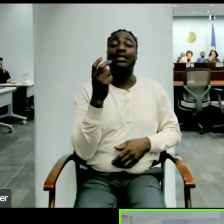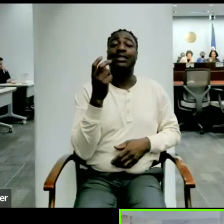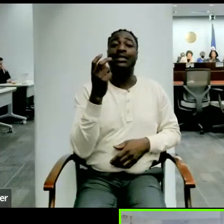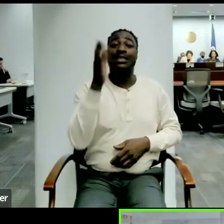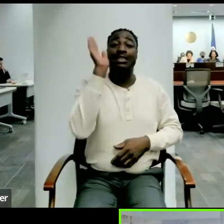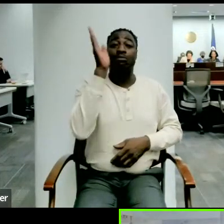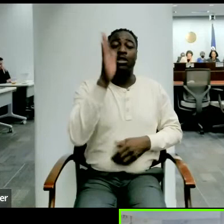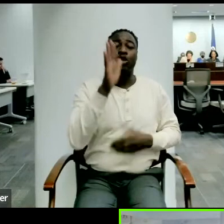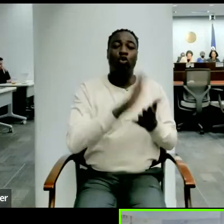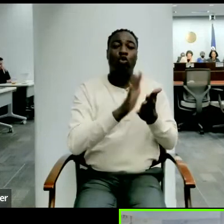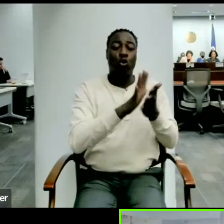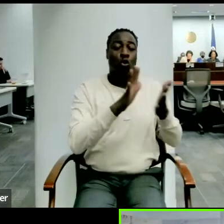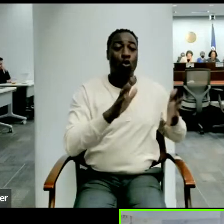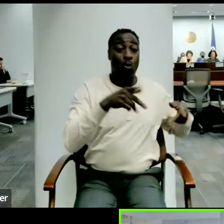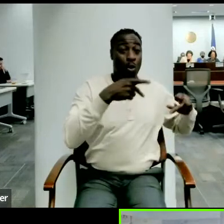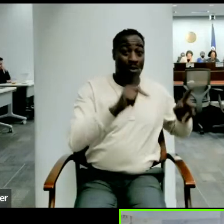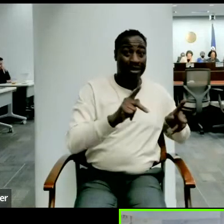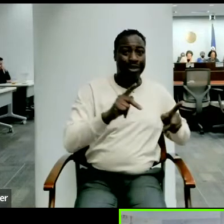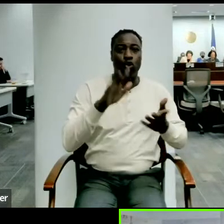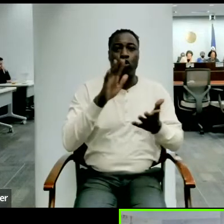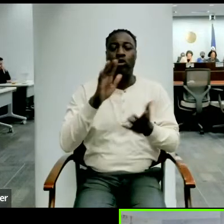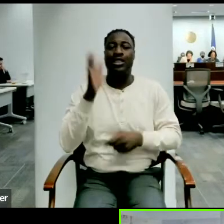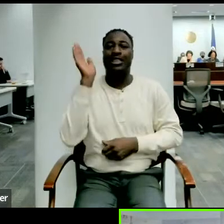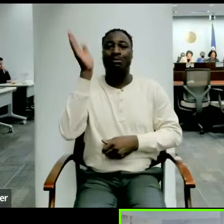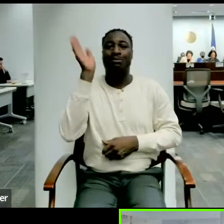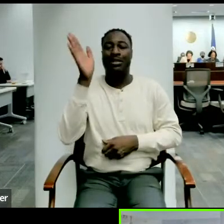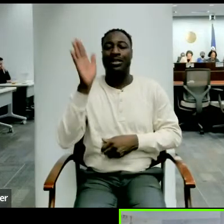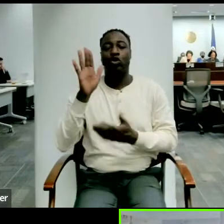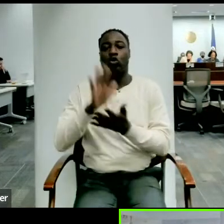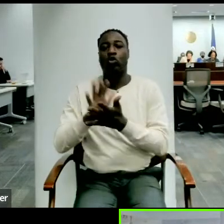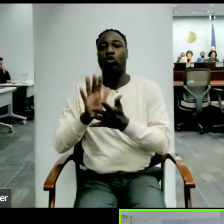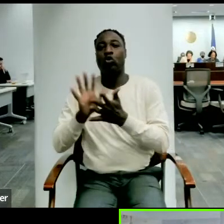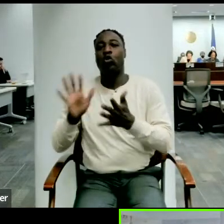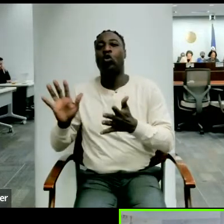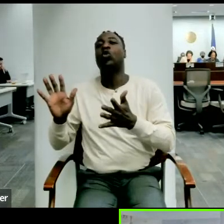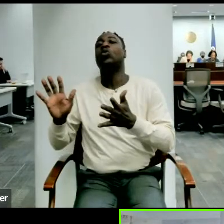Because legally required to do so. Two and two equal access policy. Therefore